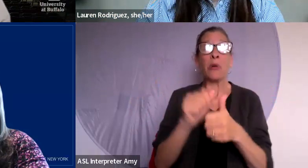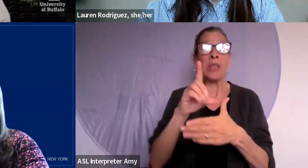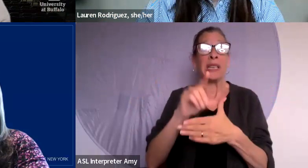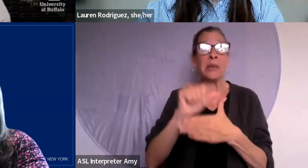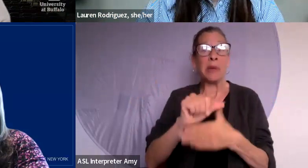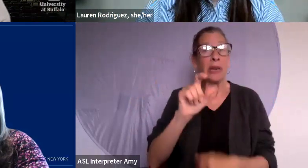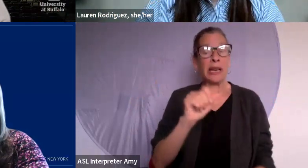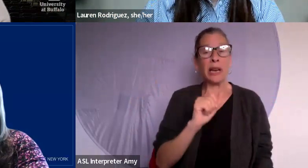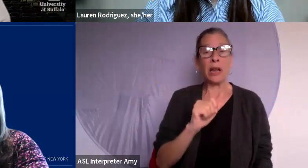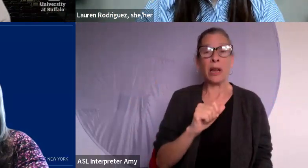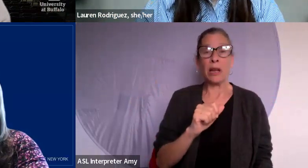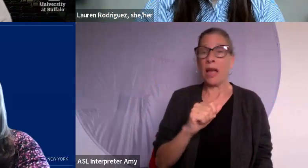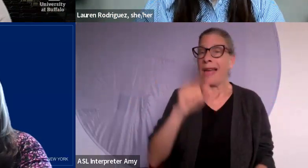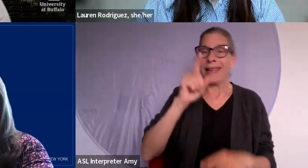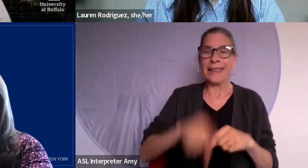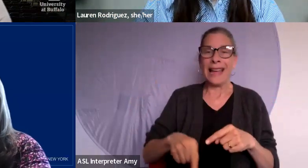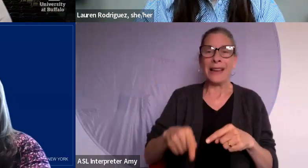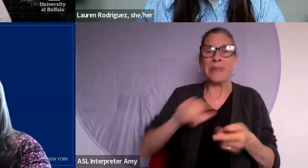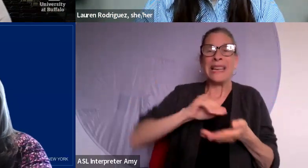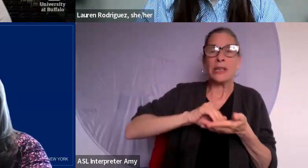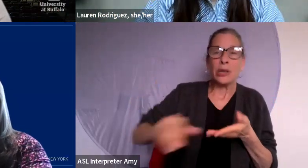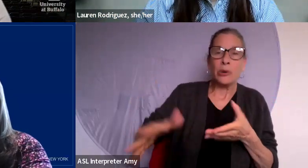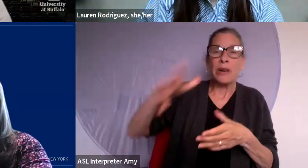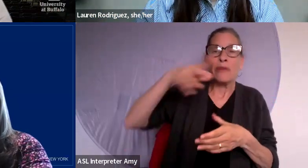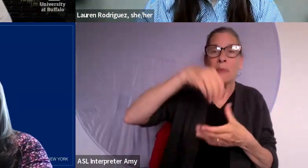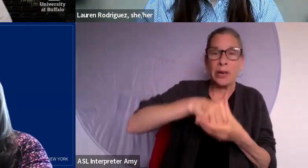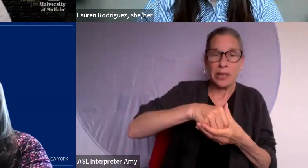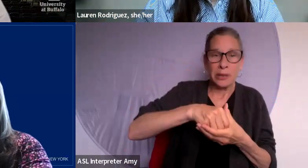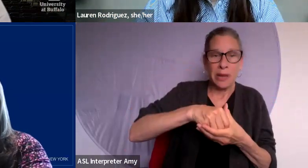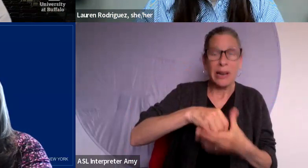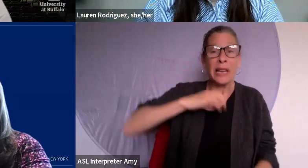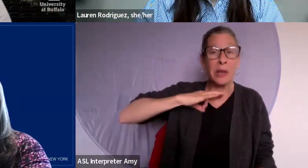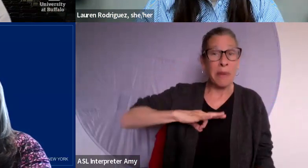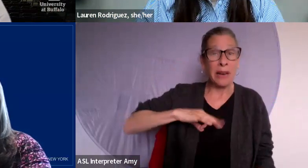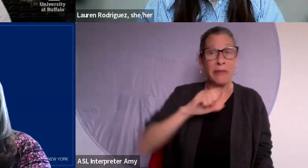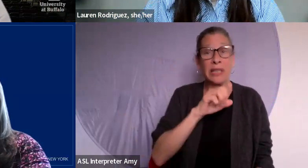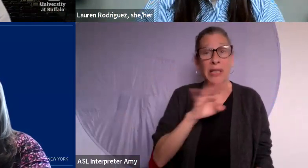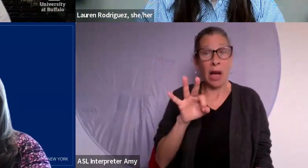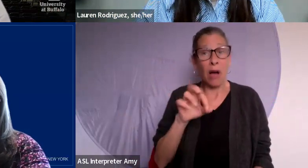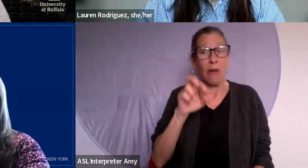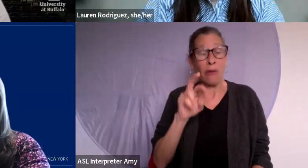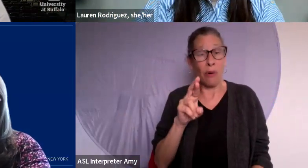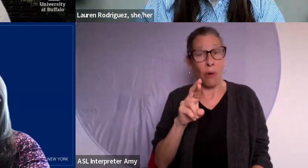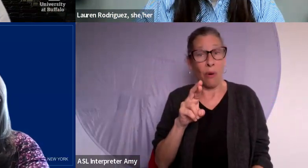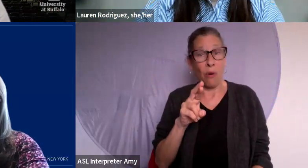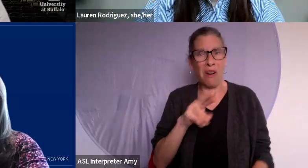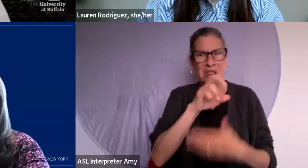not be excluded from participation and denied the benefits of or otherwise subjected to discrimination in